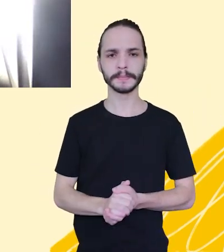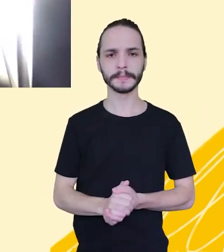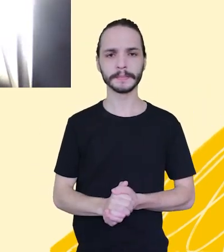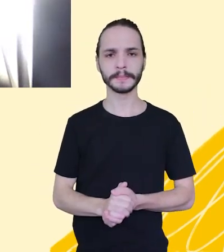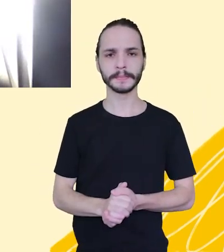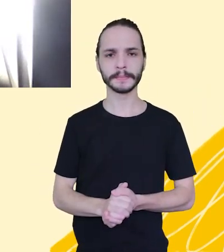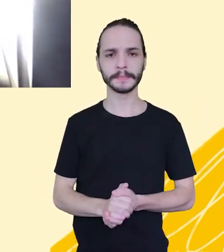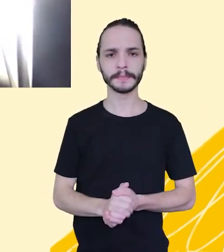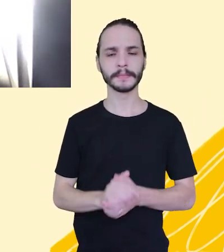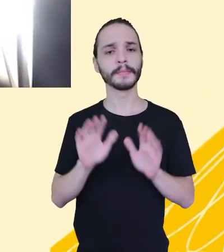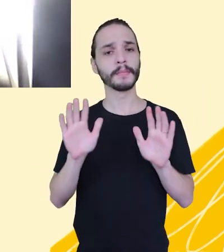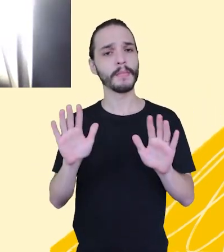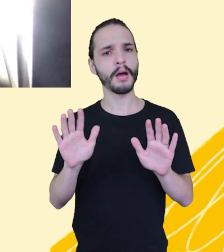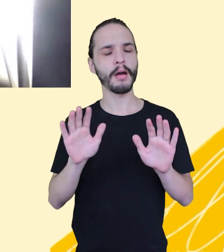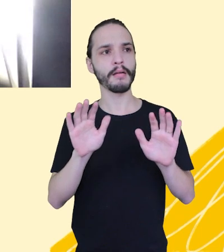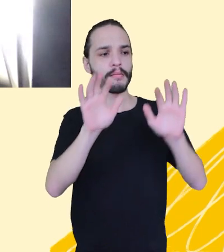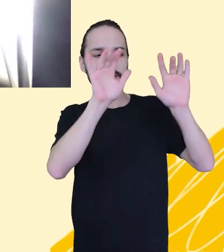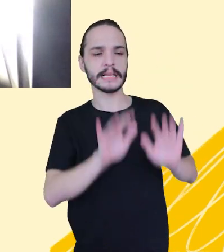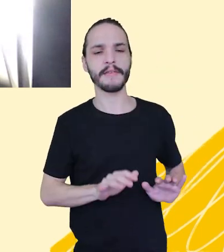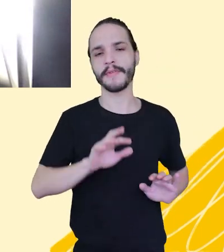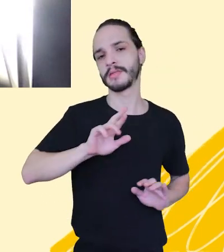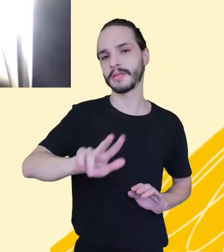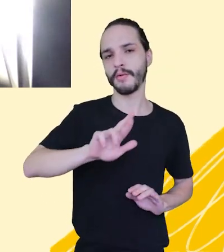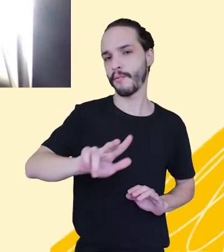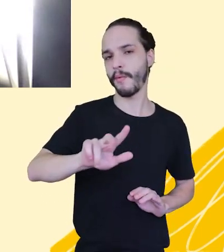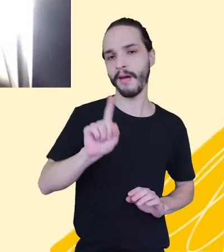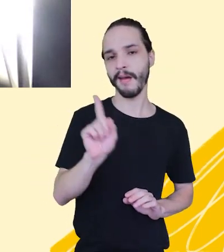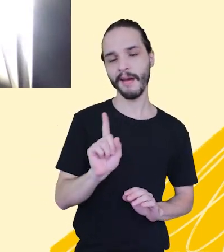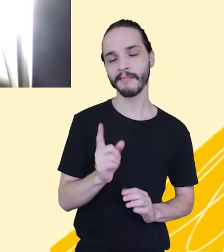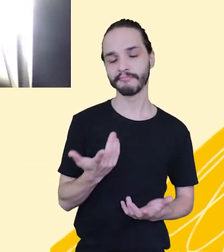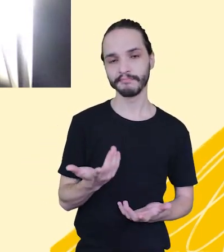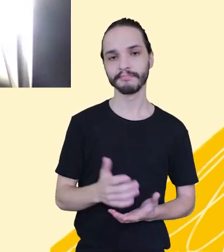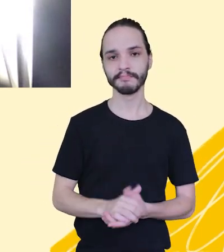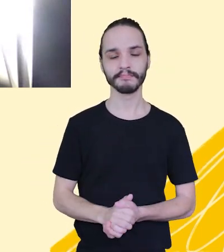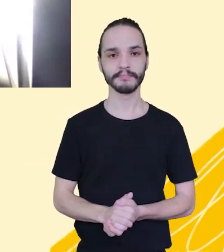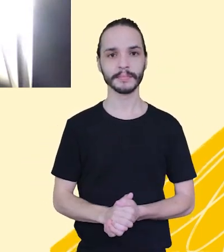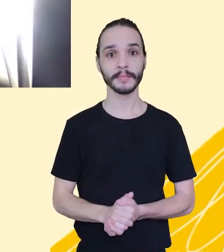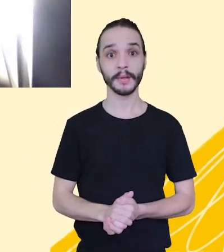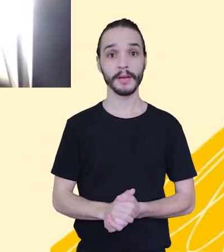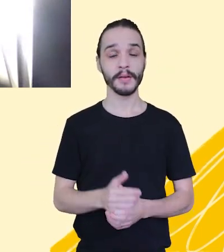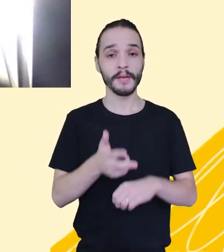But this is not what it is about, the writing. Shots.